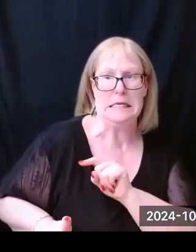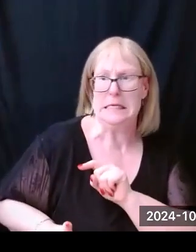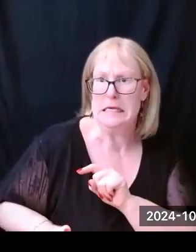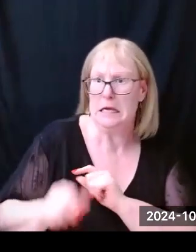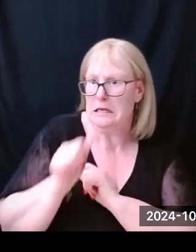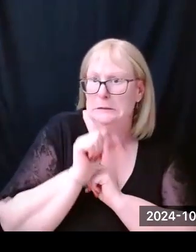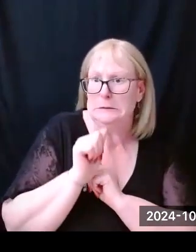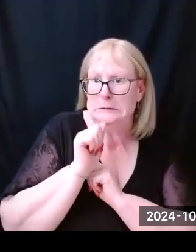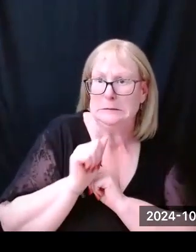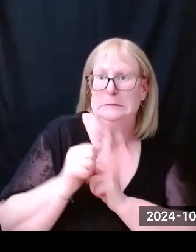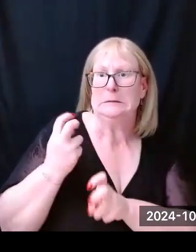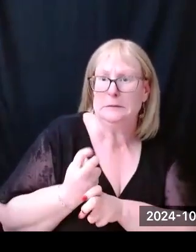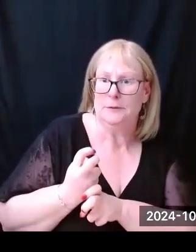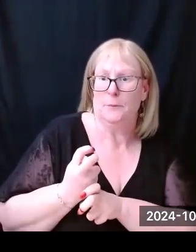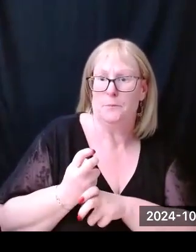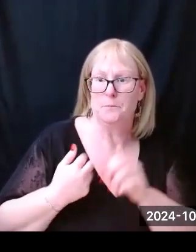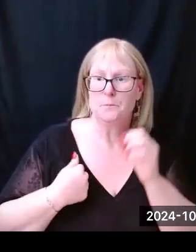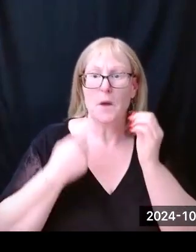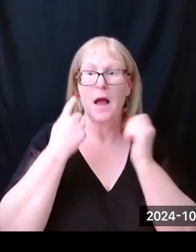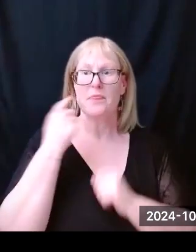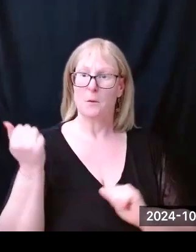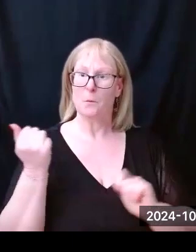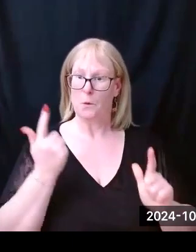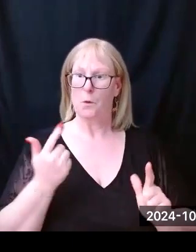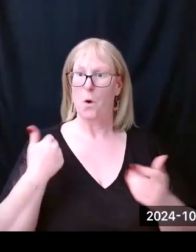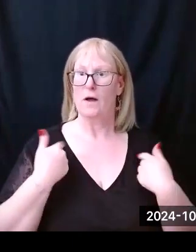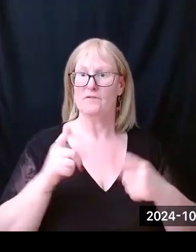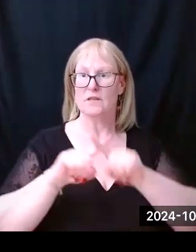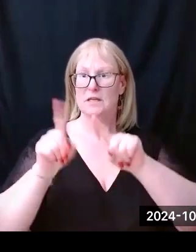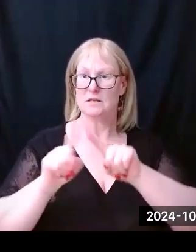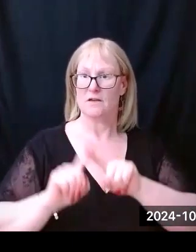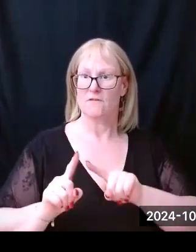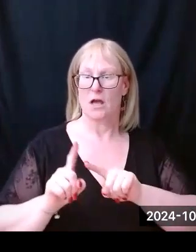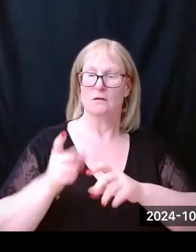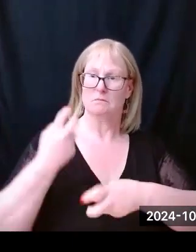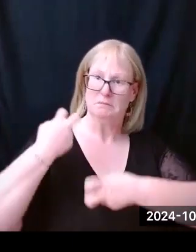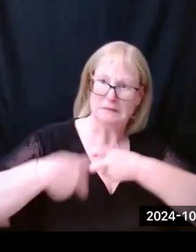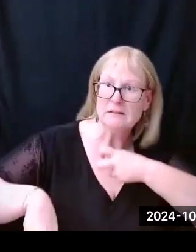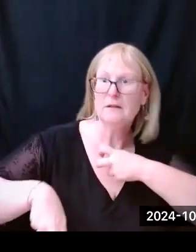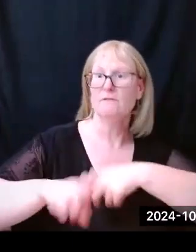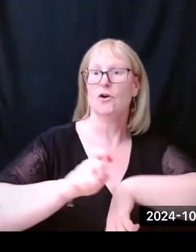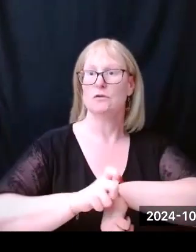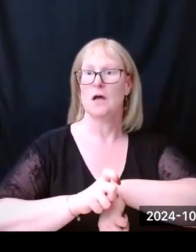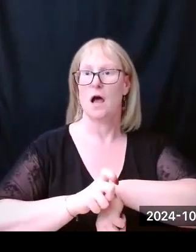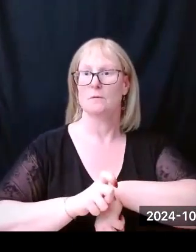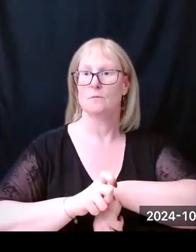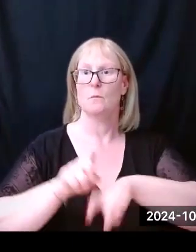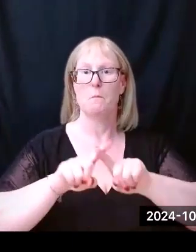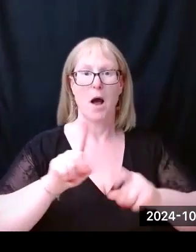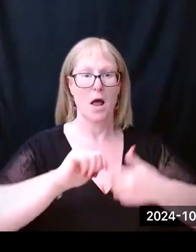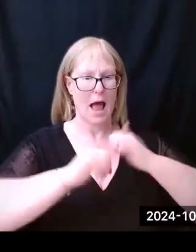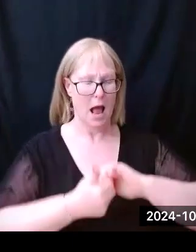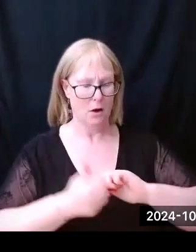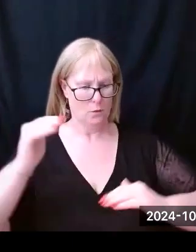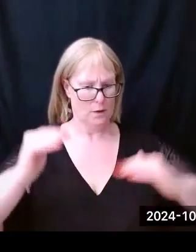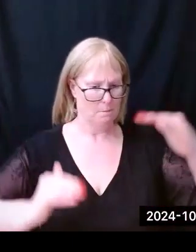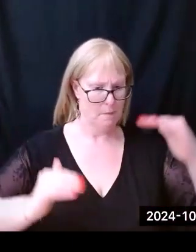I think ultimately we go through all these hard times. But what's most important is how do we balance out those toxic stress